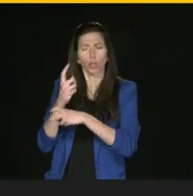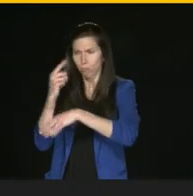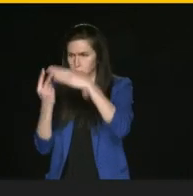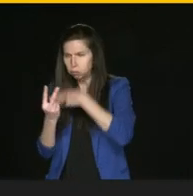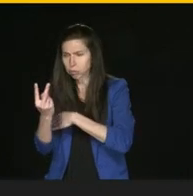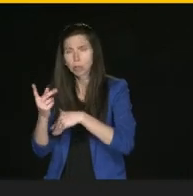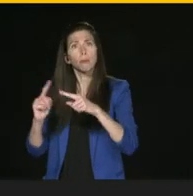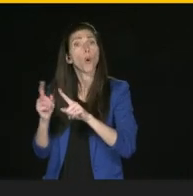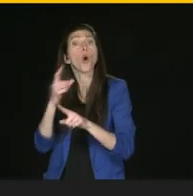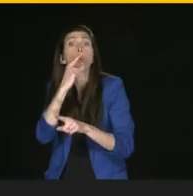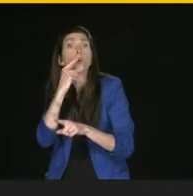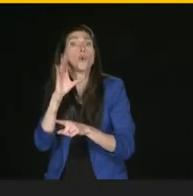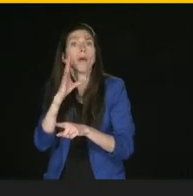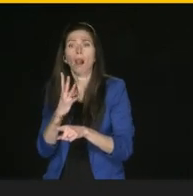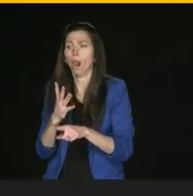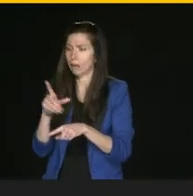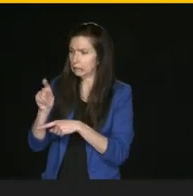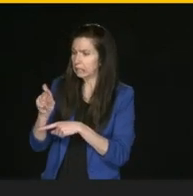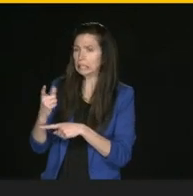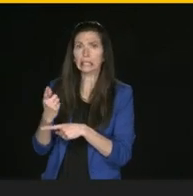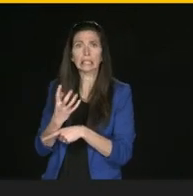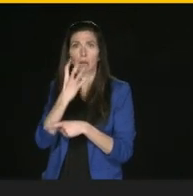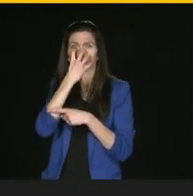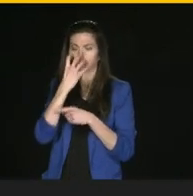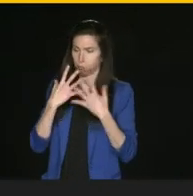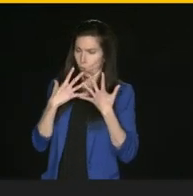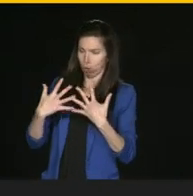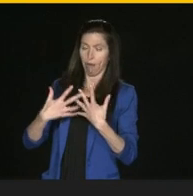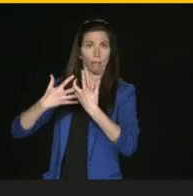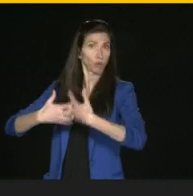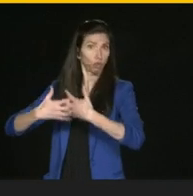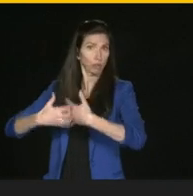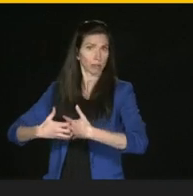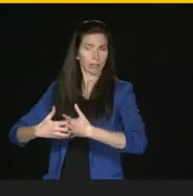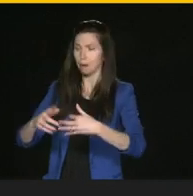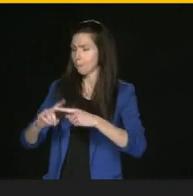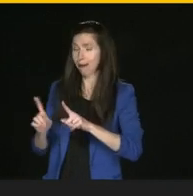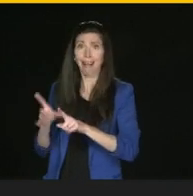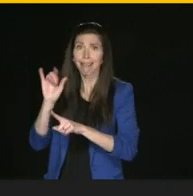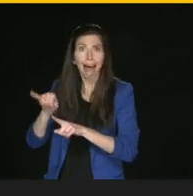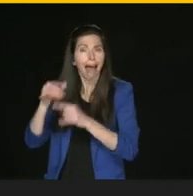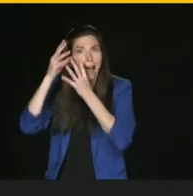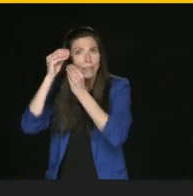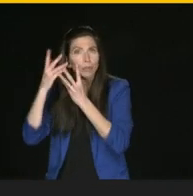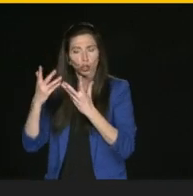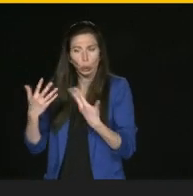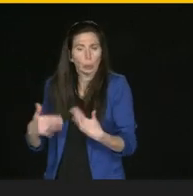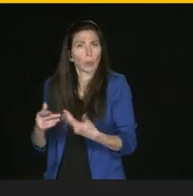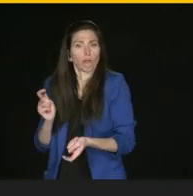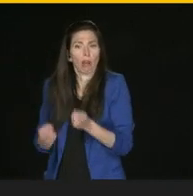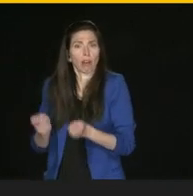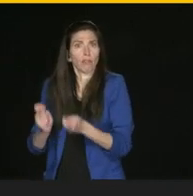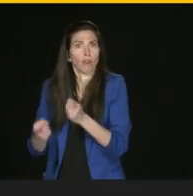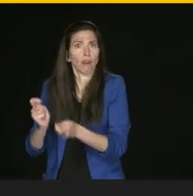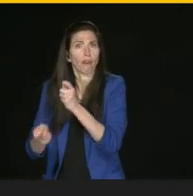BUT YOU CAN SEE THAT IN CANADA WE DON'T HAVE THAT MUCH DATA YET THAT'S REPORTED UP TO THE NATIONAL LEVEL.